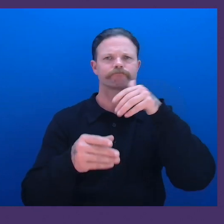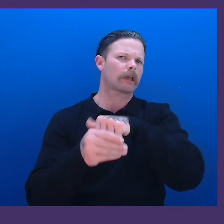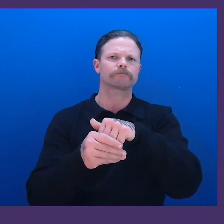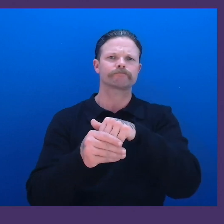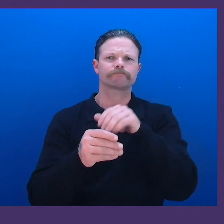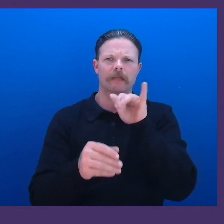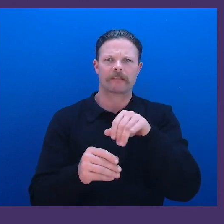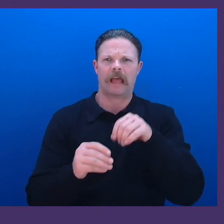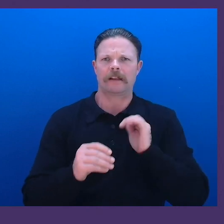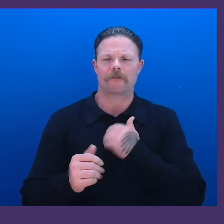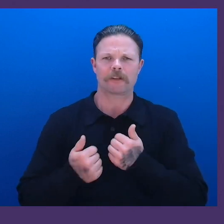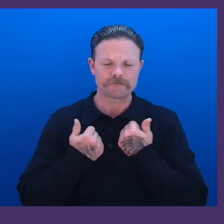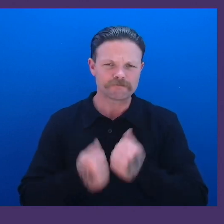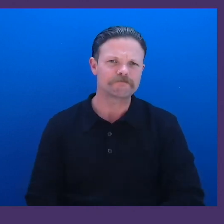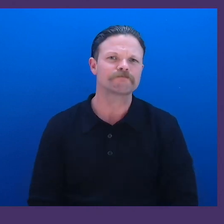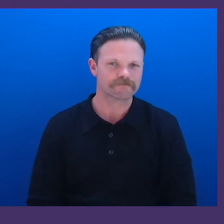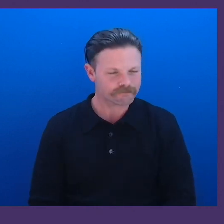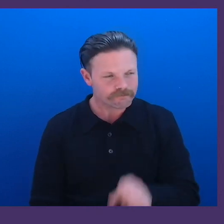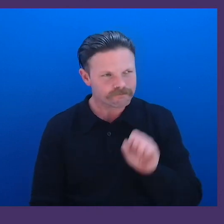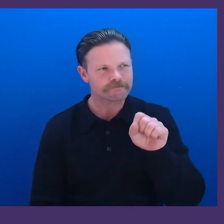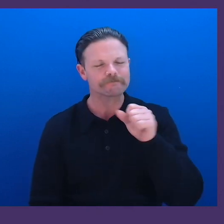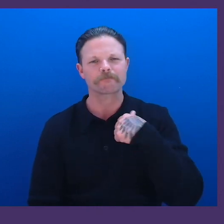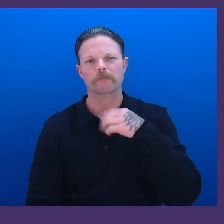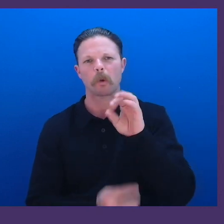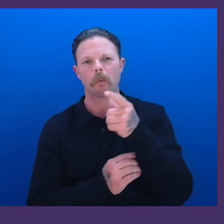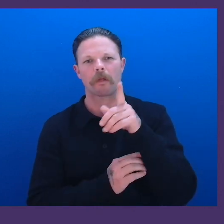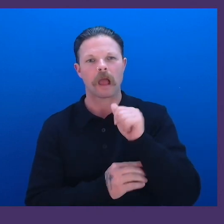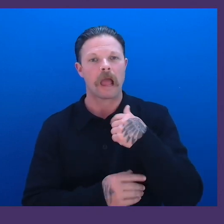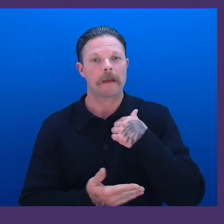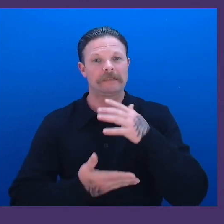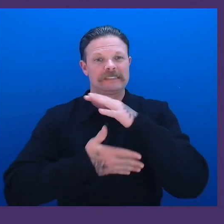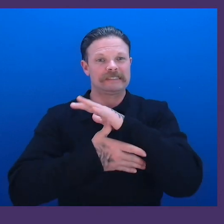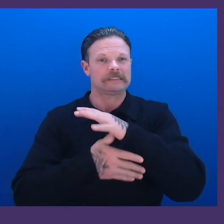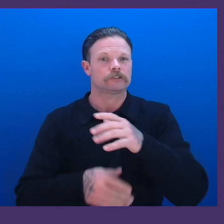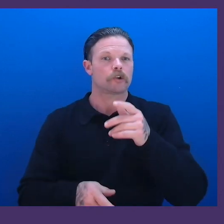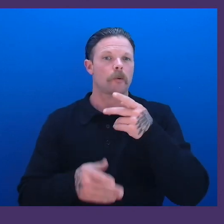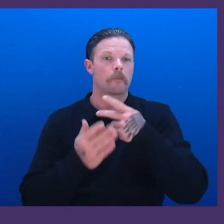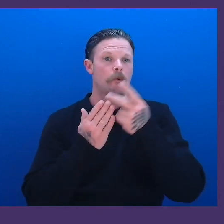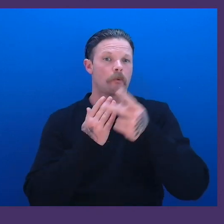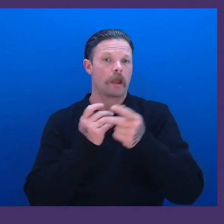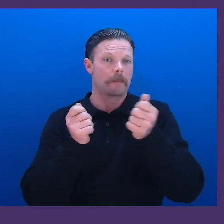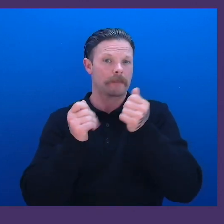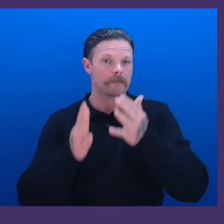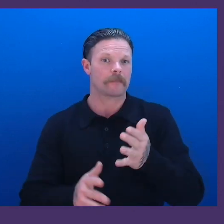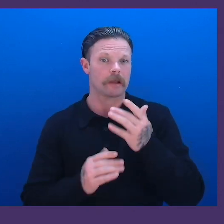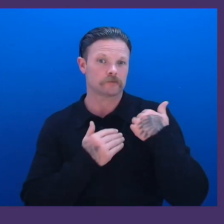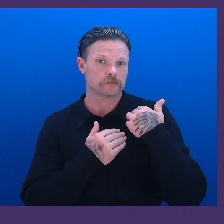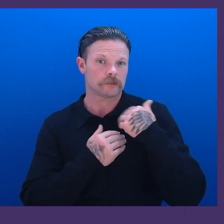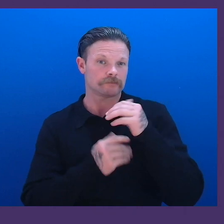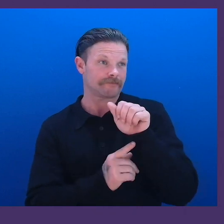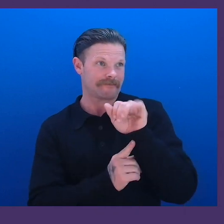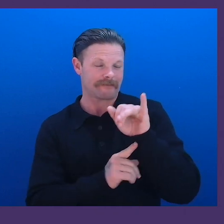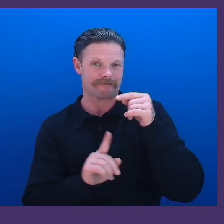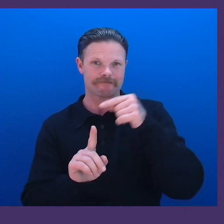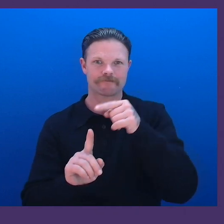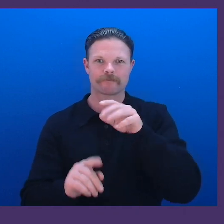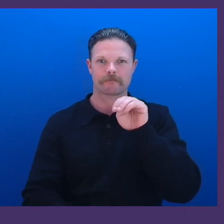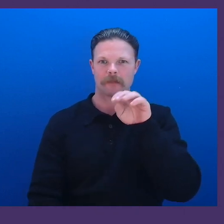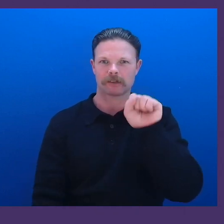I'm a Senior Program Manager for Responsible AI at Microsoft. And as Ioana said, my role is to work with Microsoft product